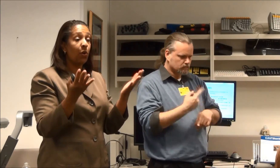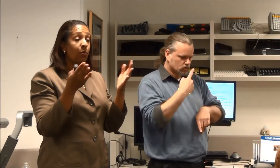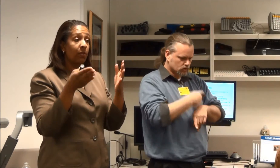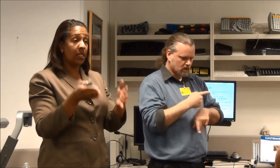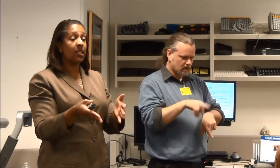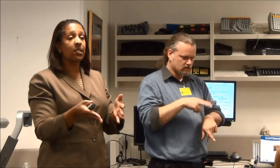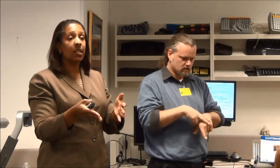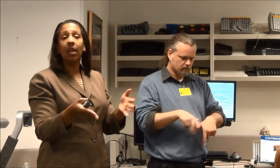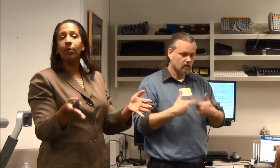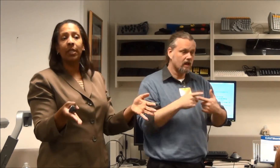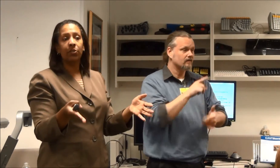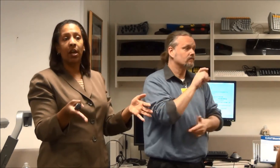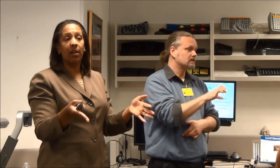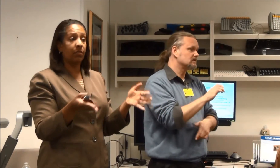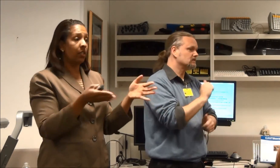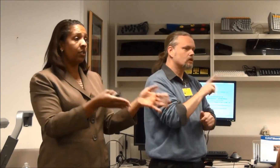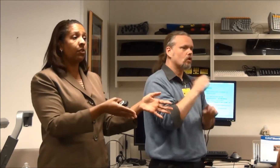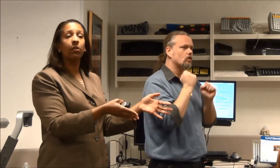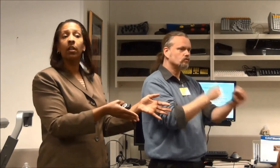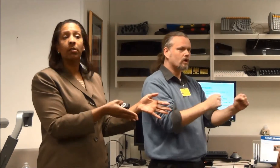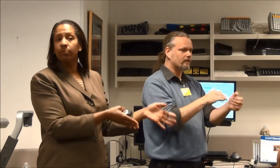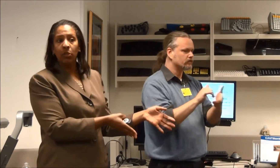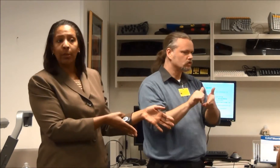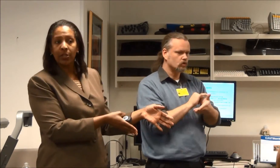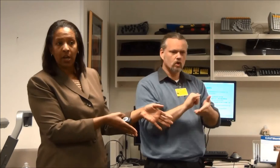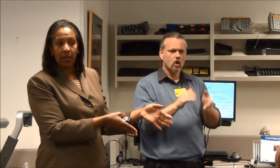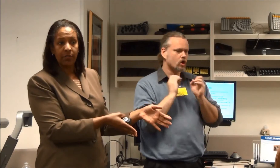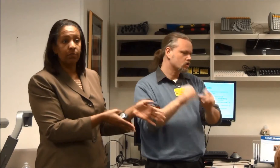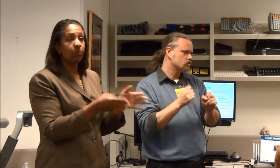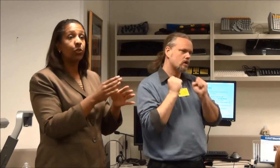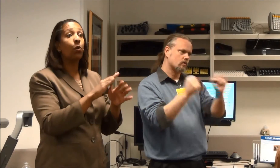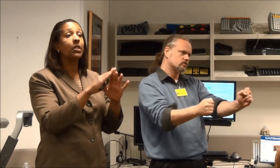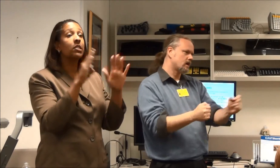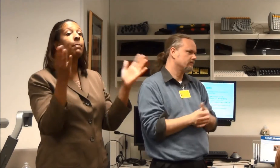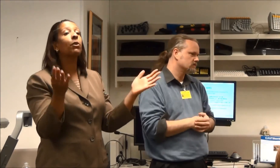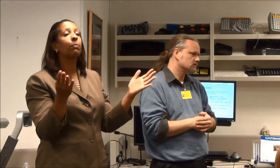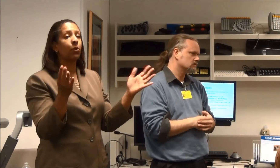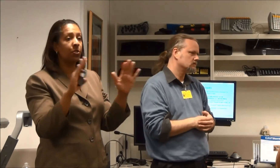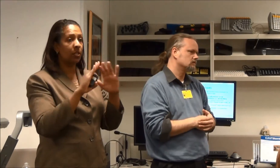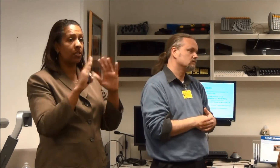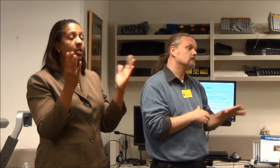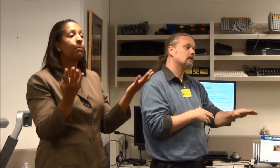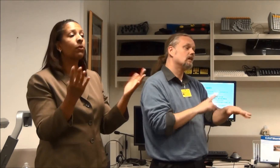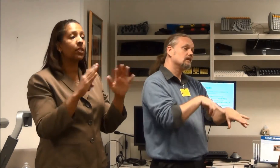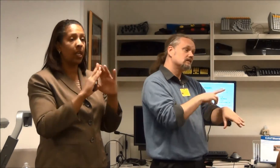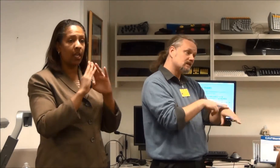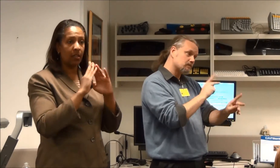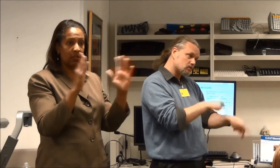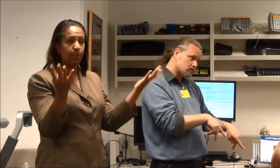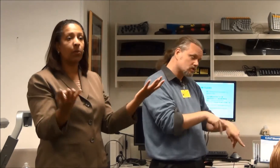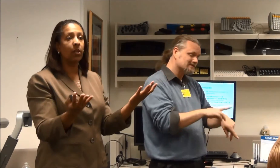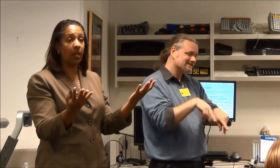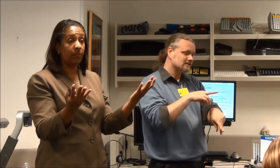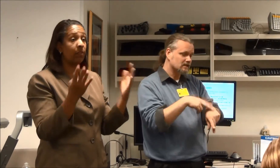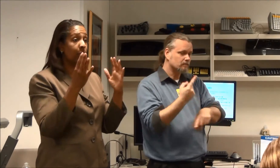So in D.C. everybody drives. In New York nobody drives. So it's typical person, typical day, typical life.